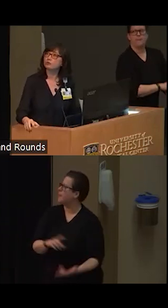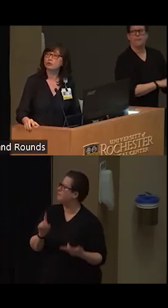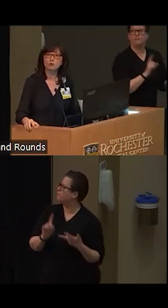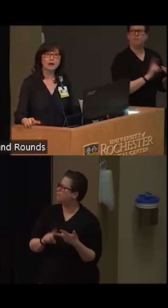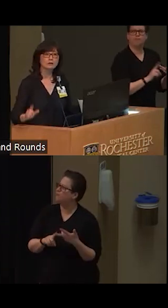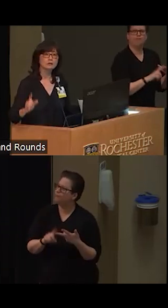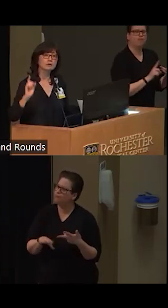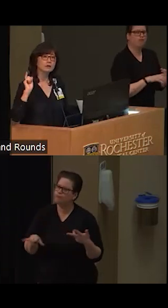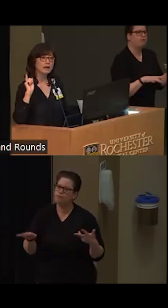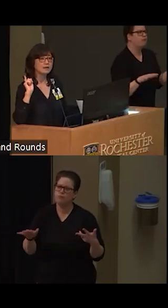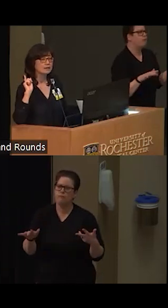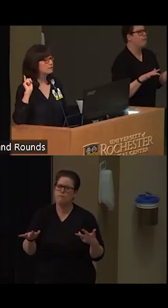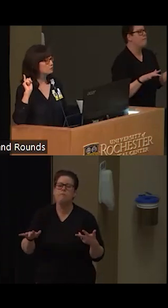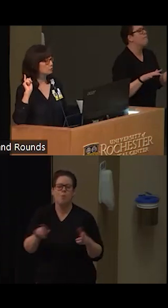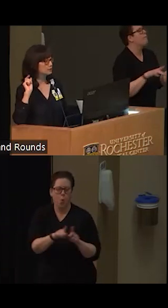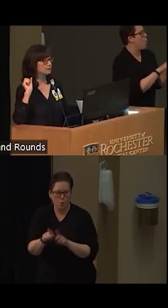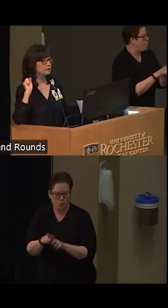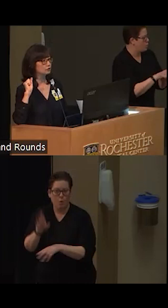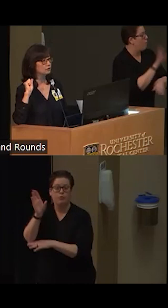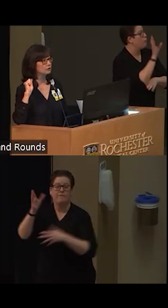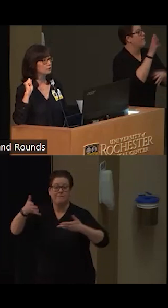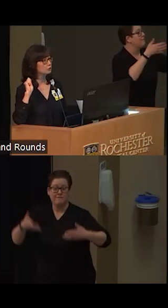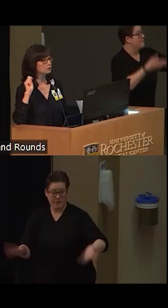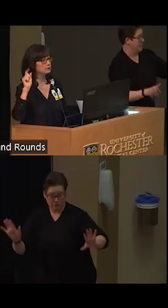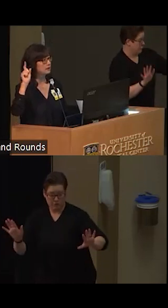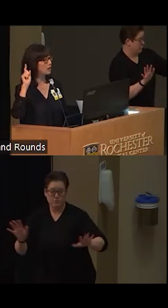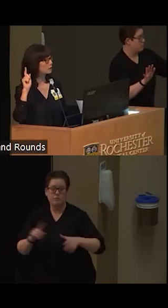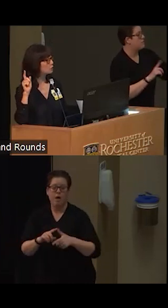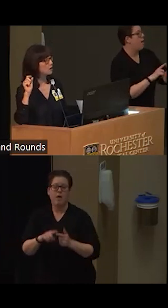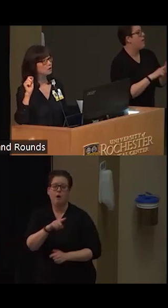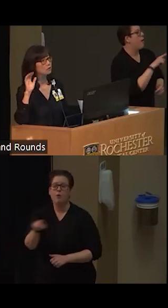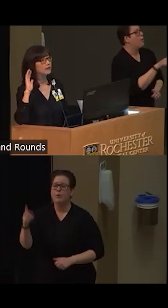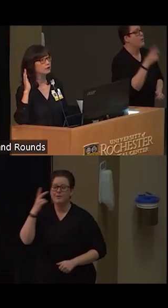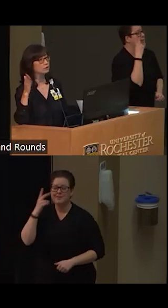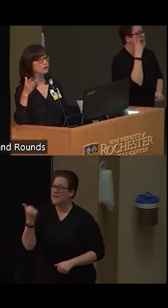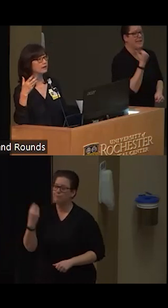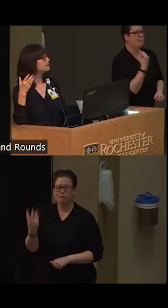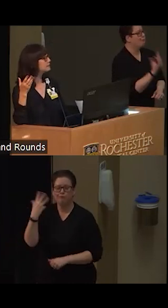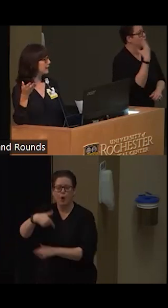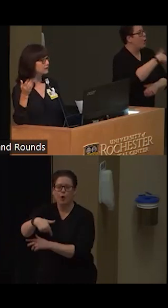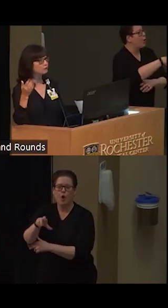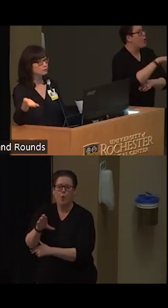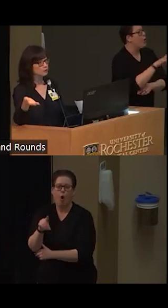also uh at the end of this presentation you will see a QR code that you can then scan if you're